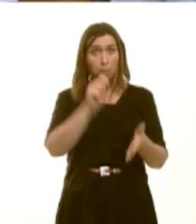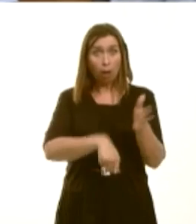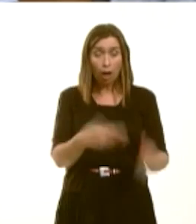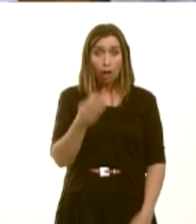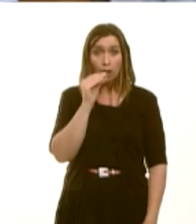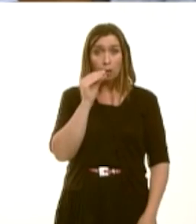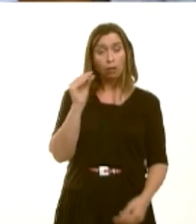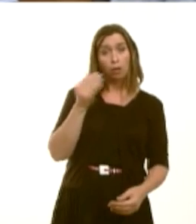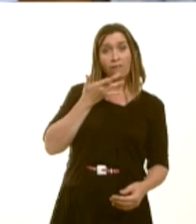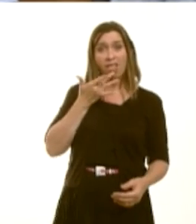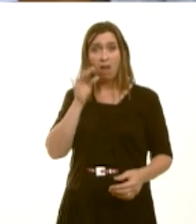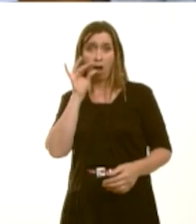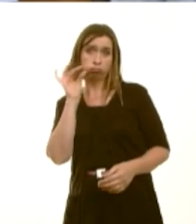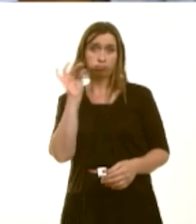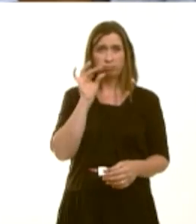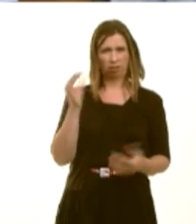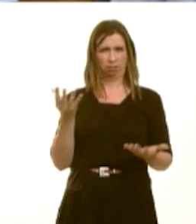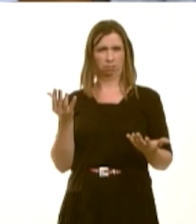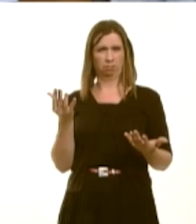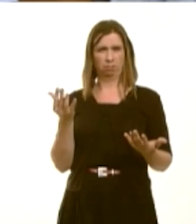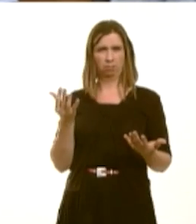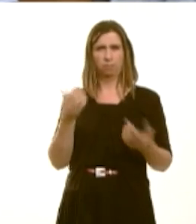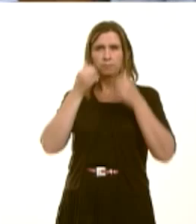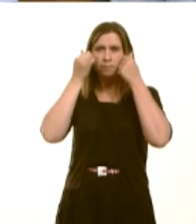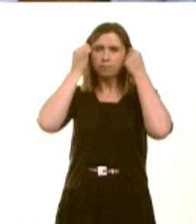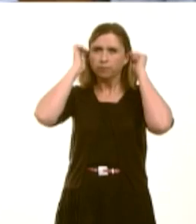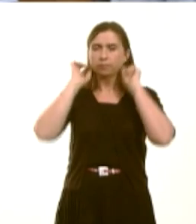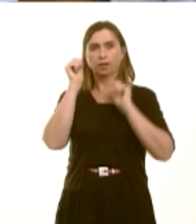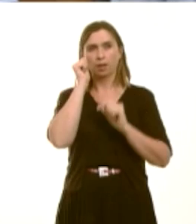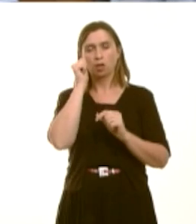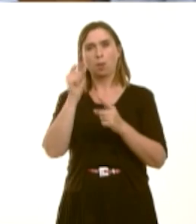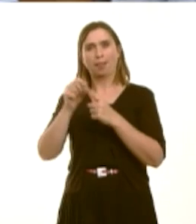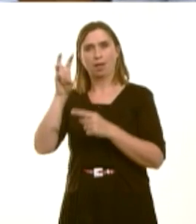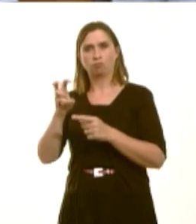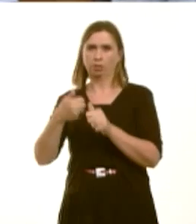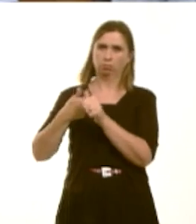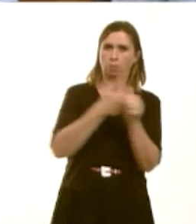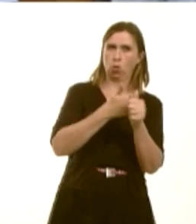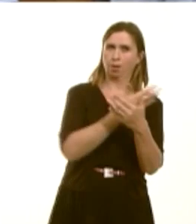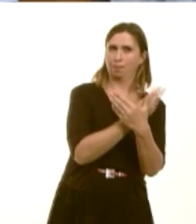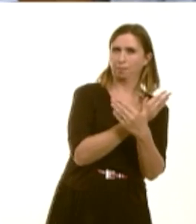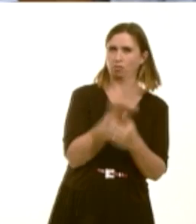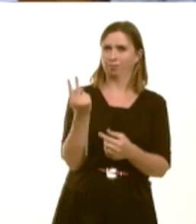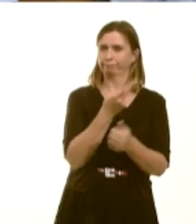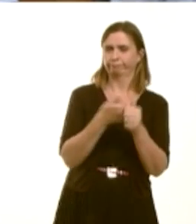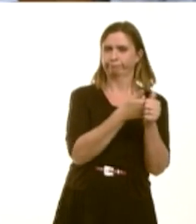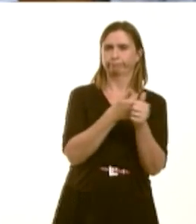from the Plaid benches that theyíre supportive of the Liberal Democrats on this particular issue, but where does it lead? I think thatís an important position as well. Is it the case,